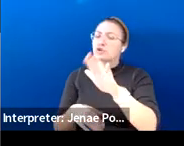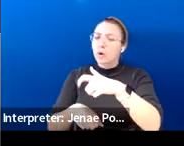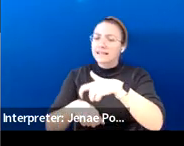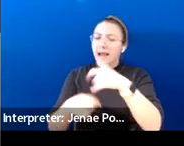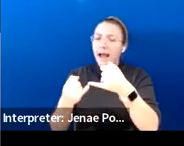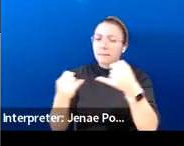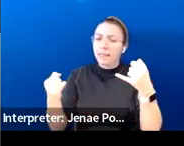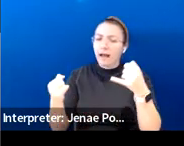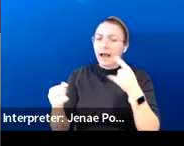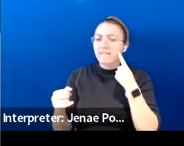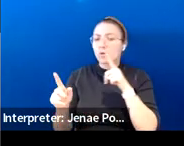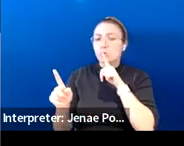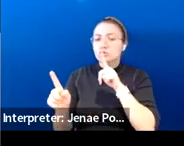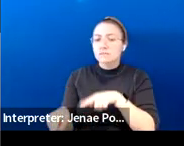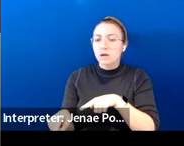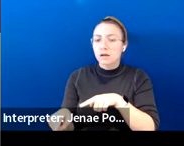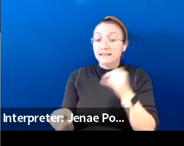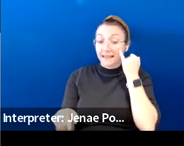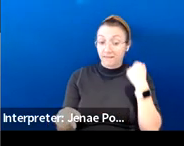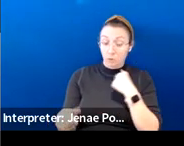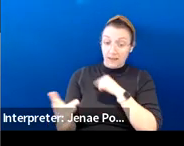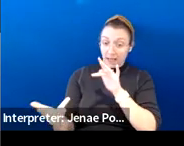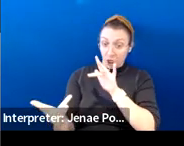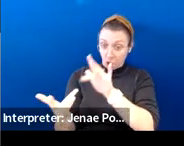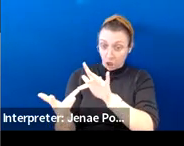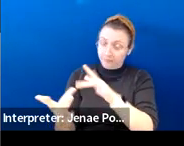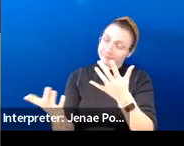when we contact you to, for example, we provide student debt?